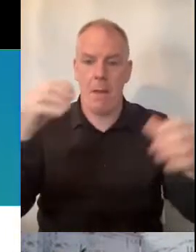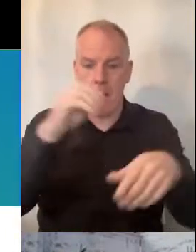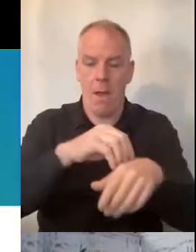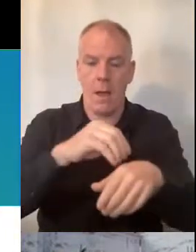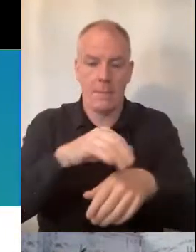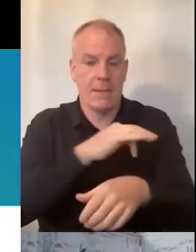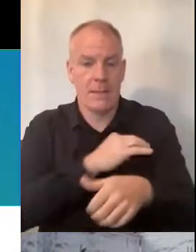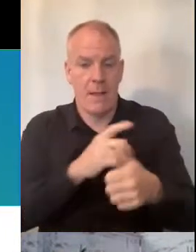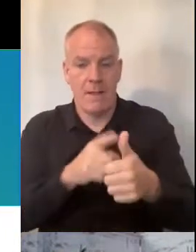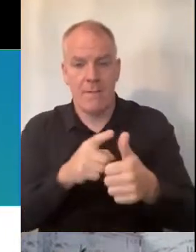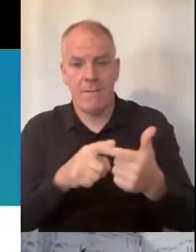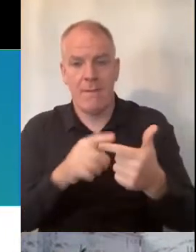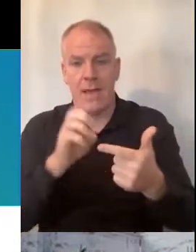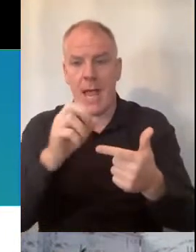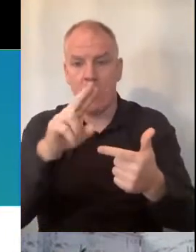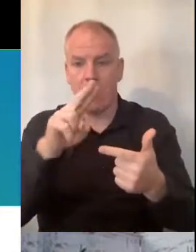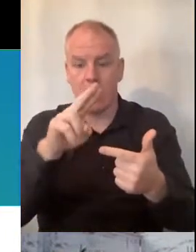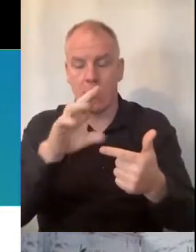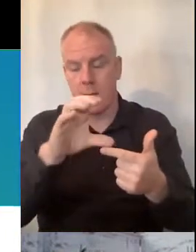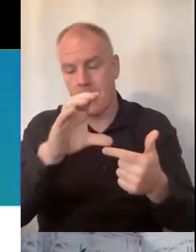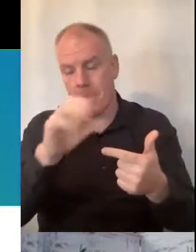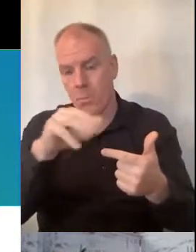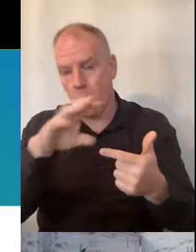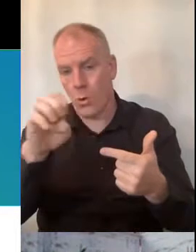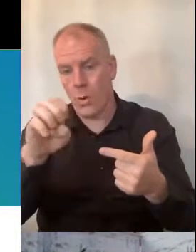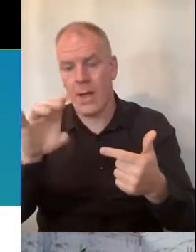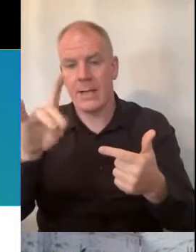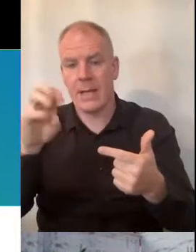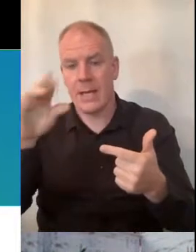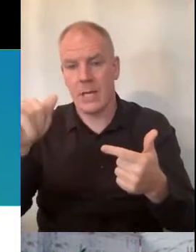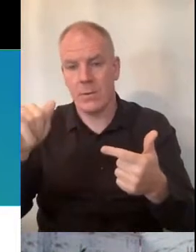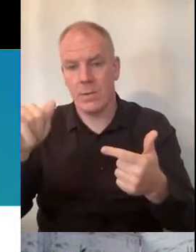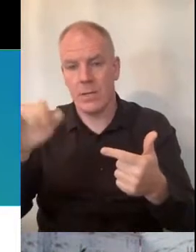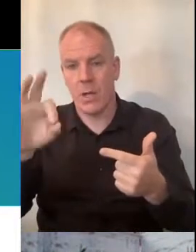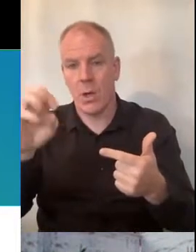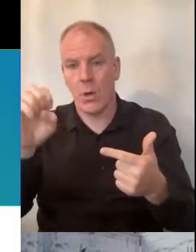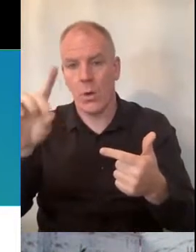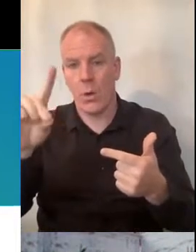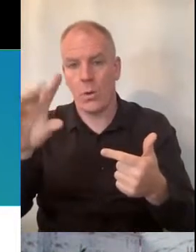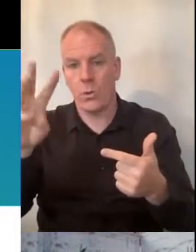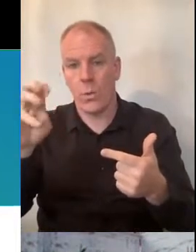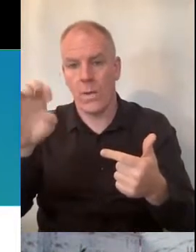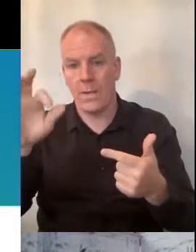are Eric Moore and Hillary UM Gold with polls will be doing a seminar